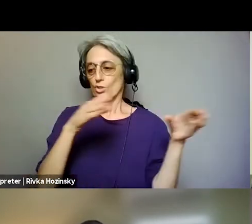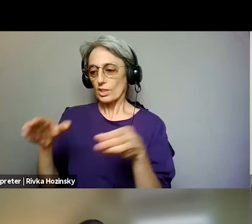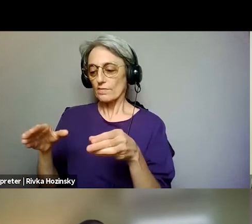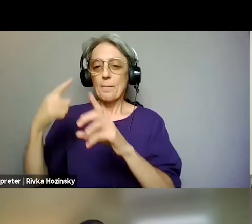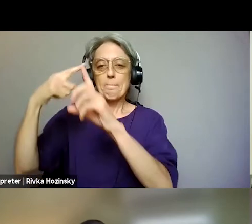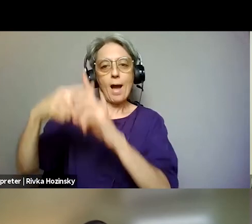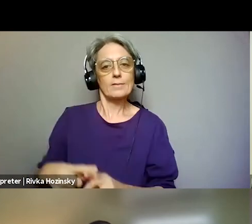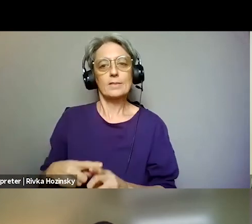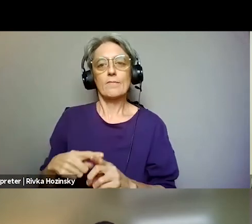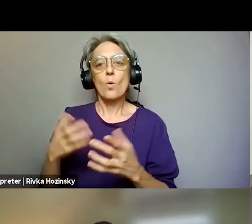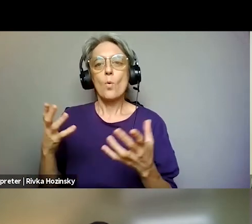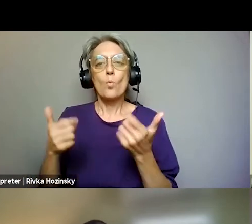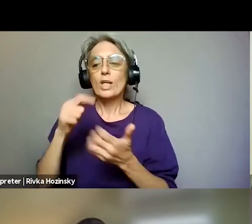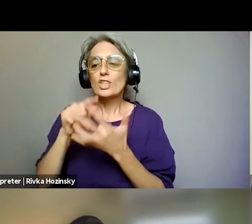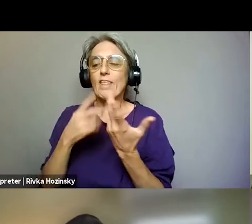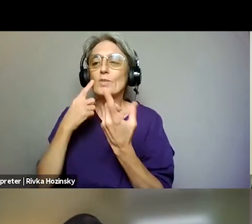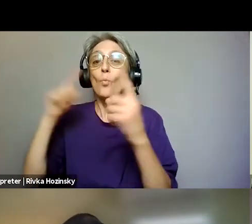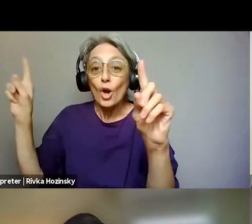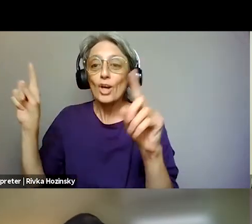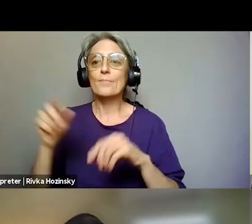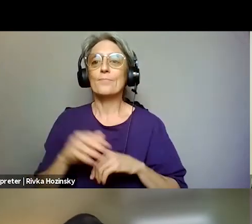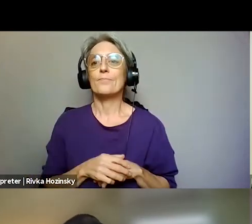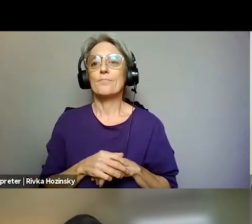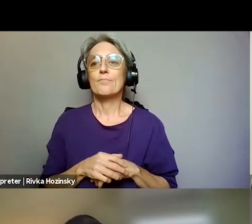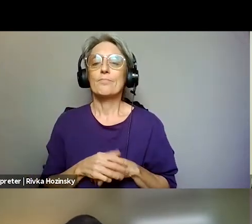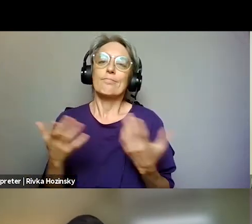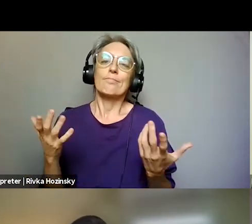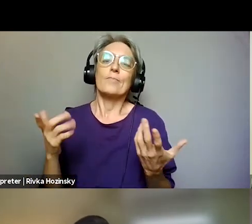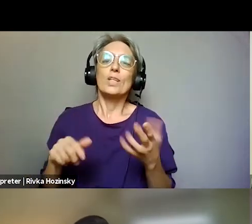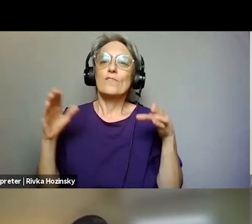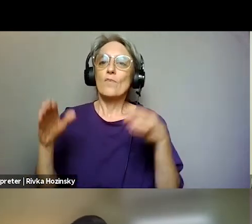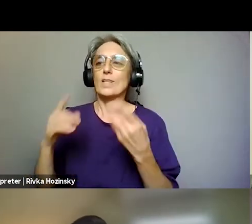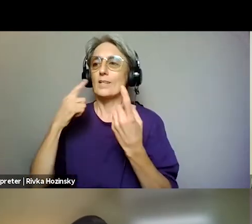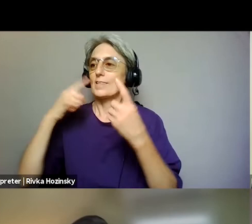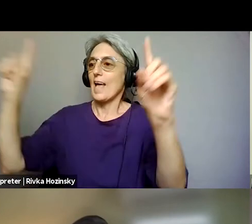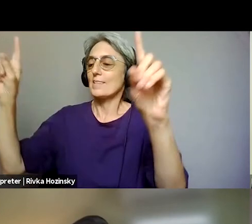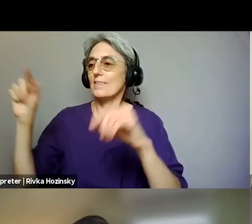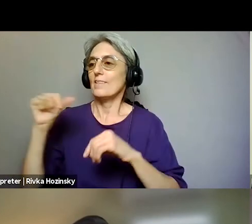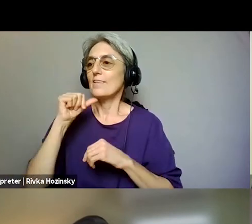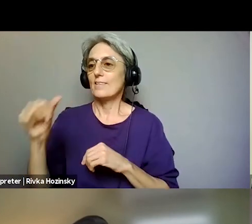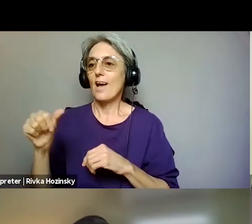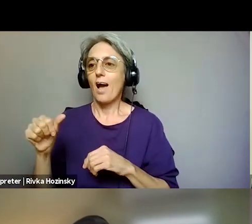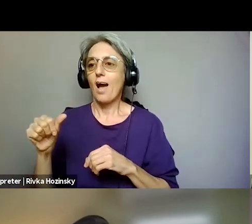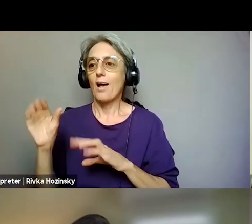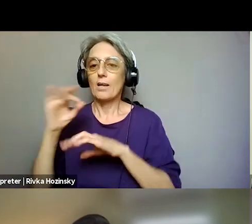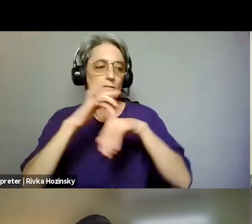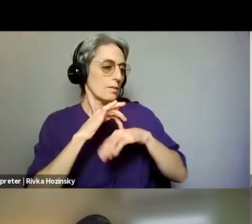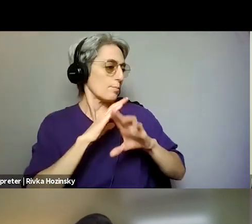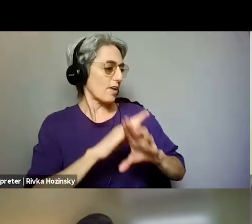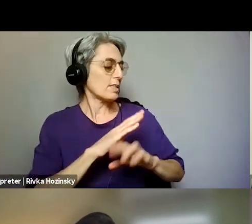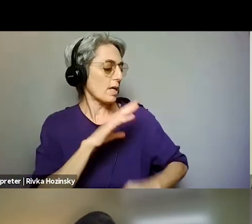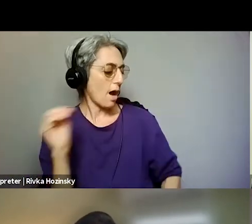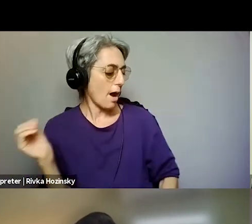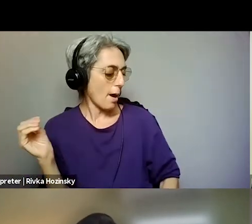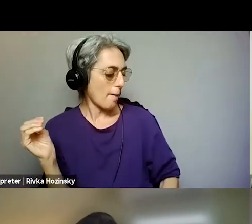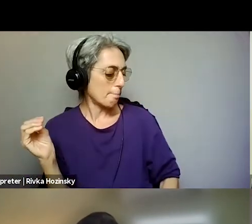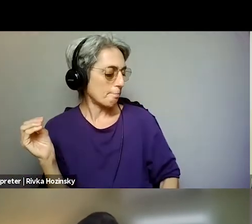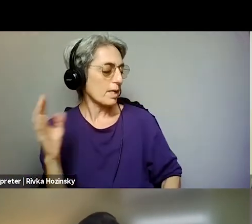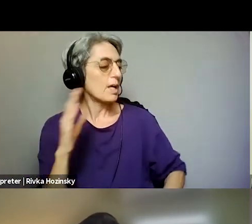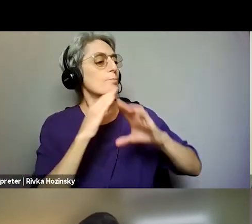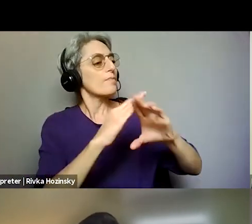and really start thinking about pursuing success rather than preventing negatives. And that I think